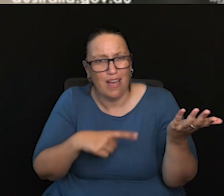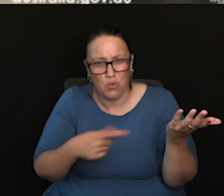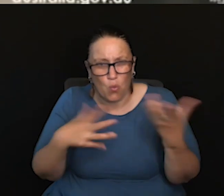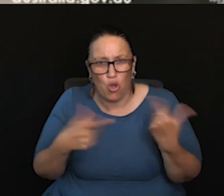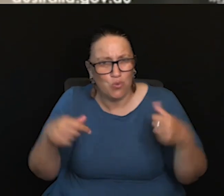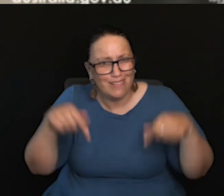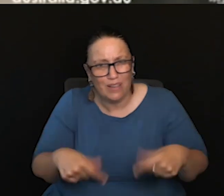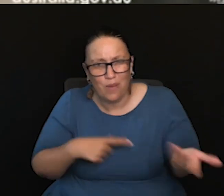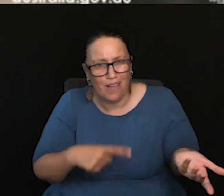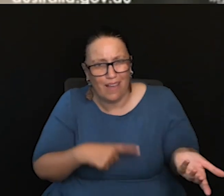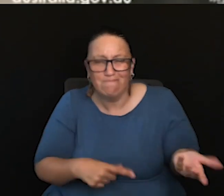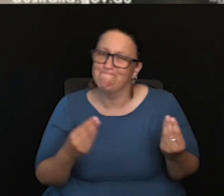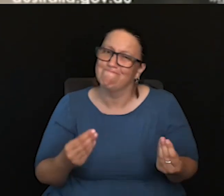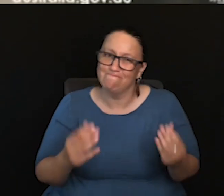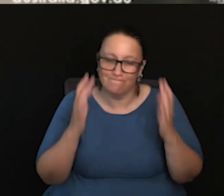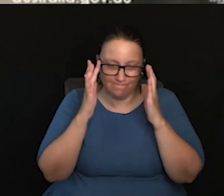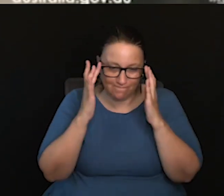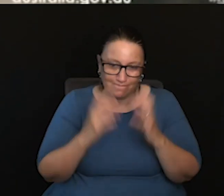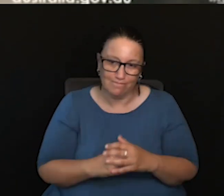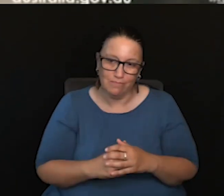has engaged repeatedly with these companies